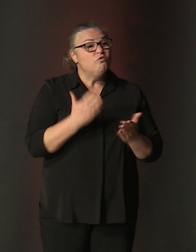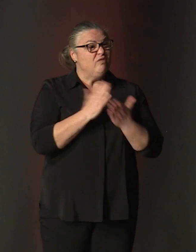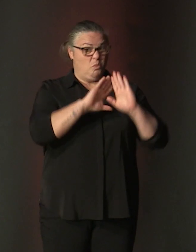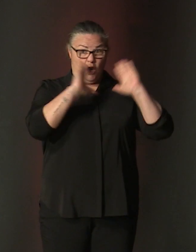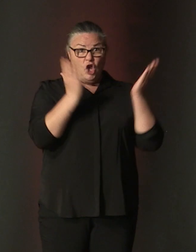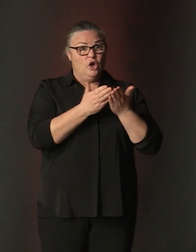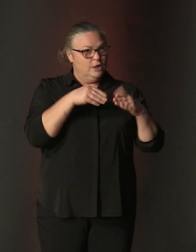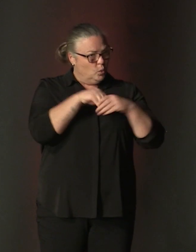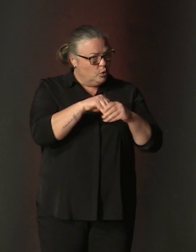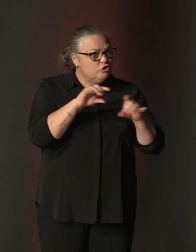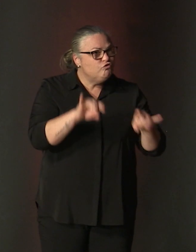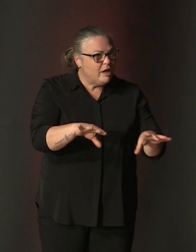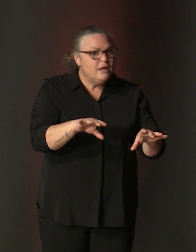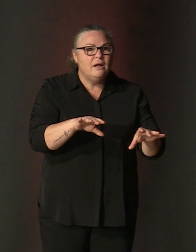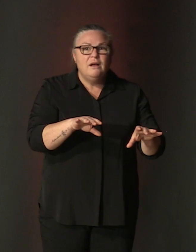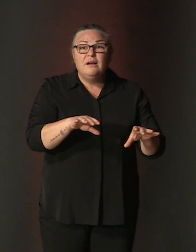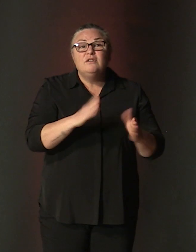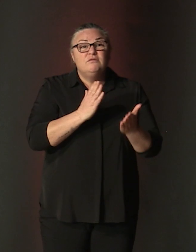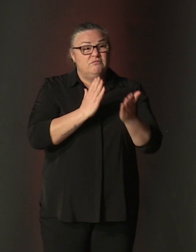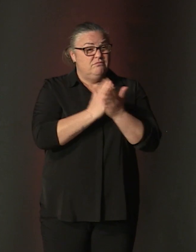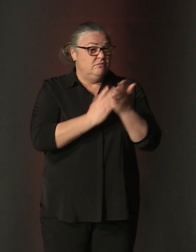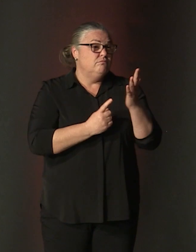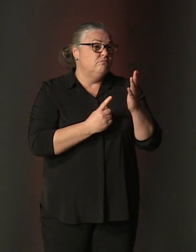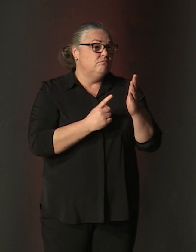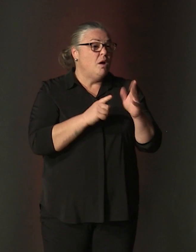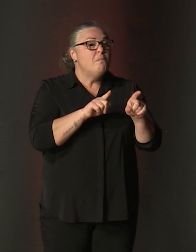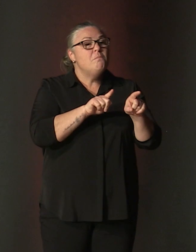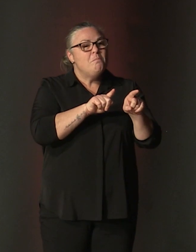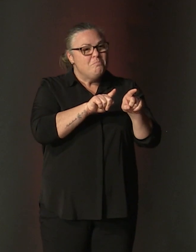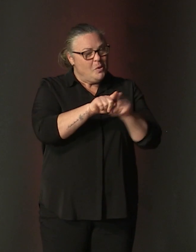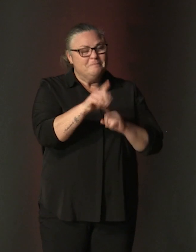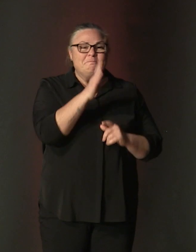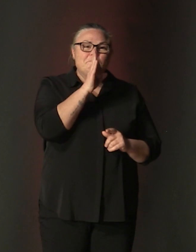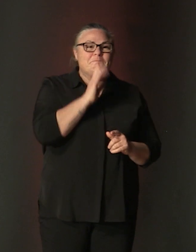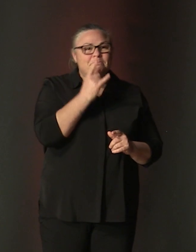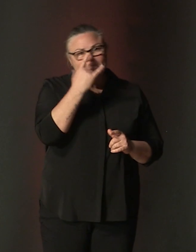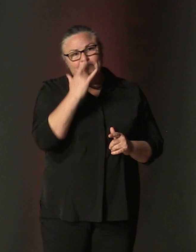from the highest mountain tops, including glaciers, to the bottom of the deep sea.